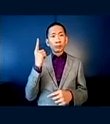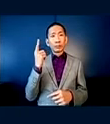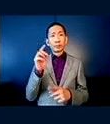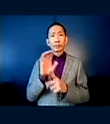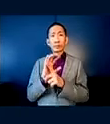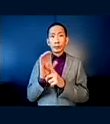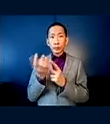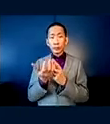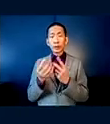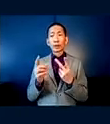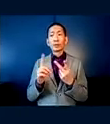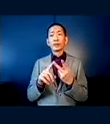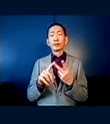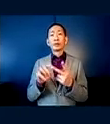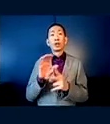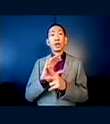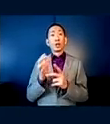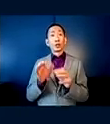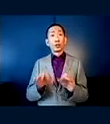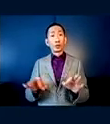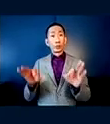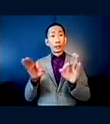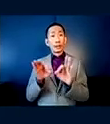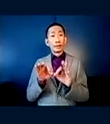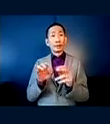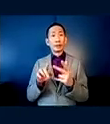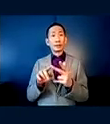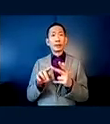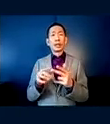EVIDENCE WITH LOCAL ADAPTATIONS,